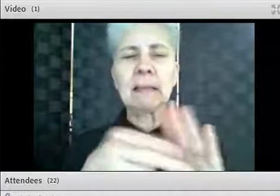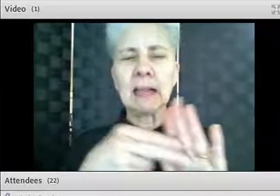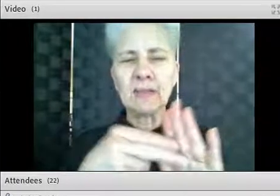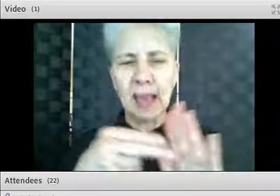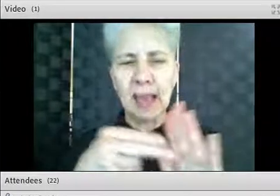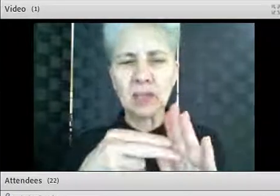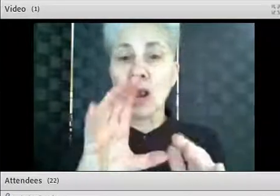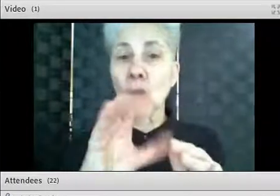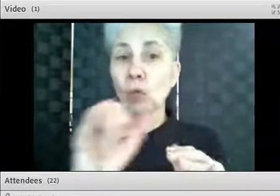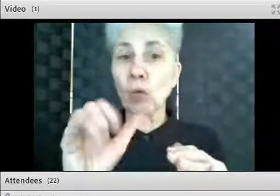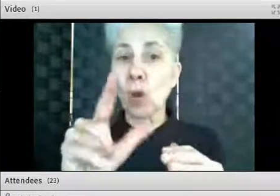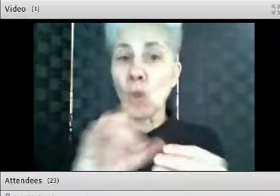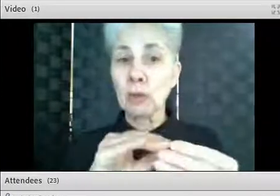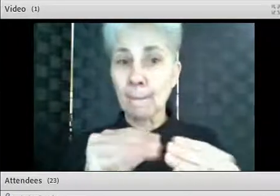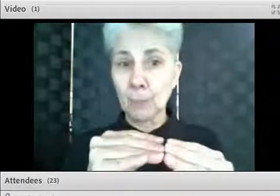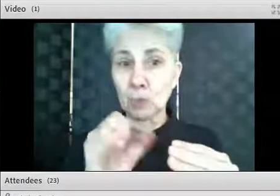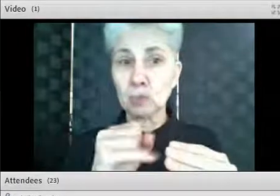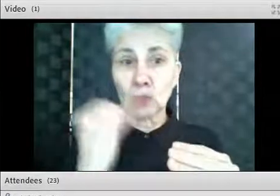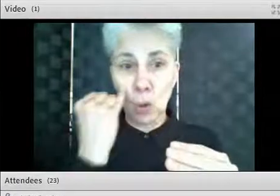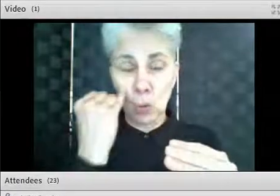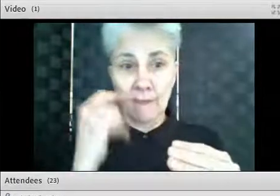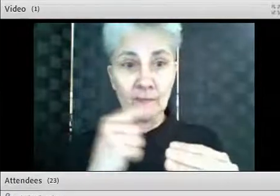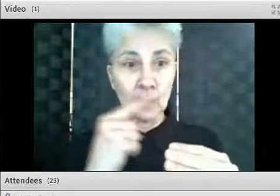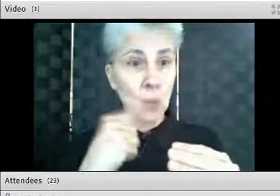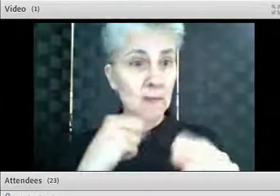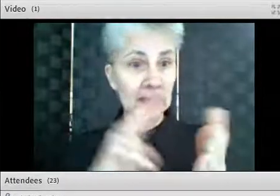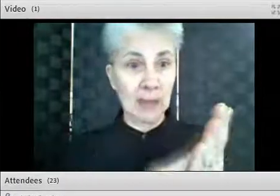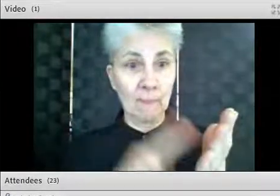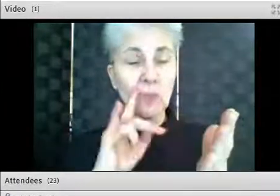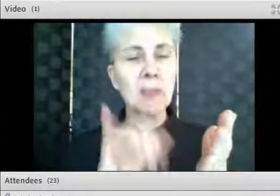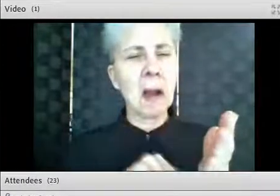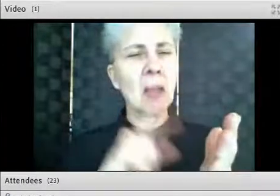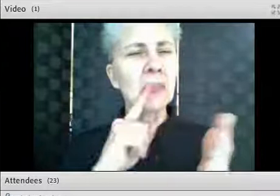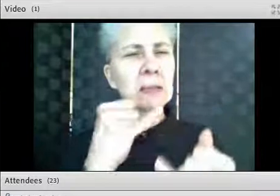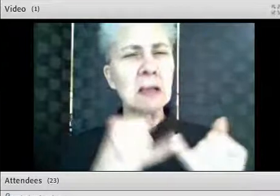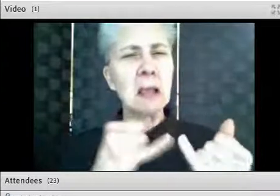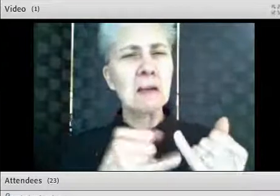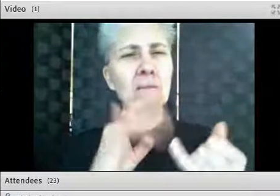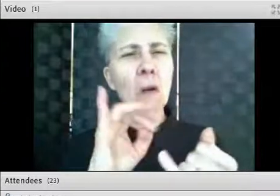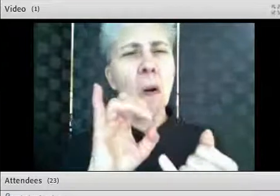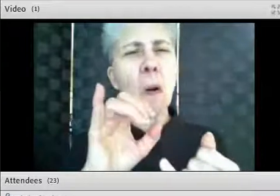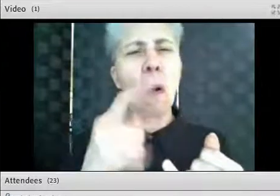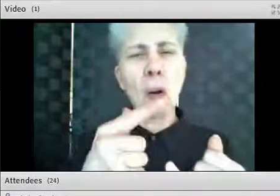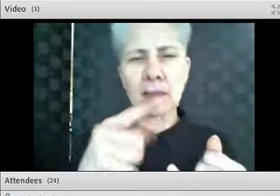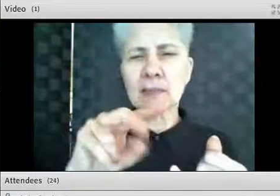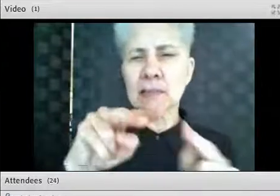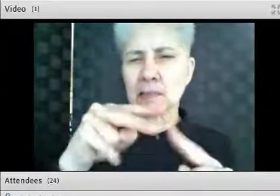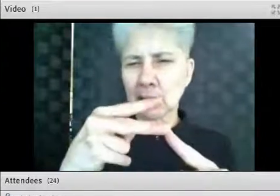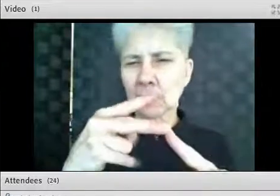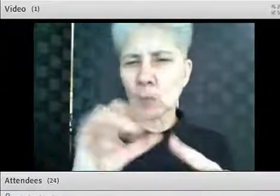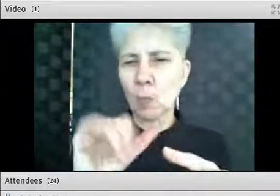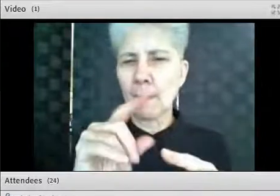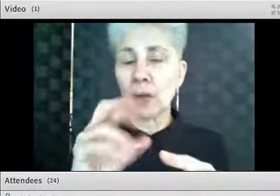So if you haven't signed up for that one, I think it's the end of August is the second webinar, but for today, we're just going to focus on,